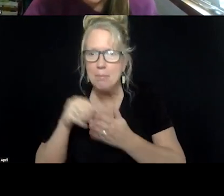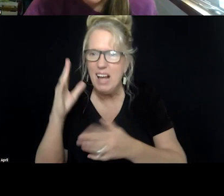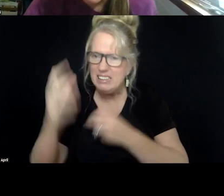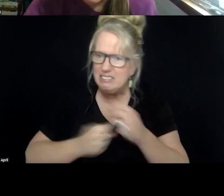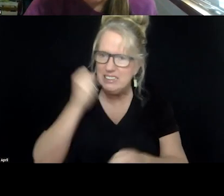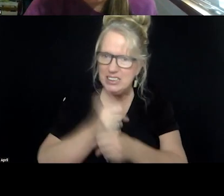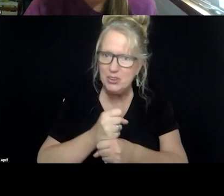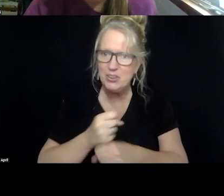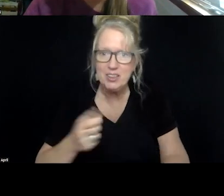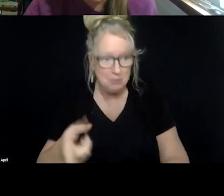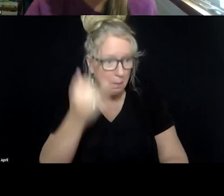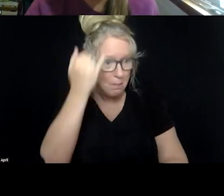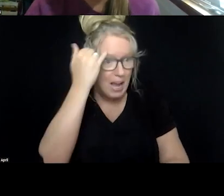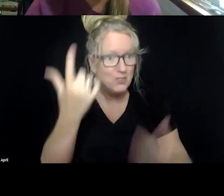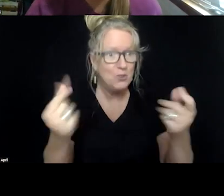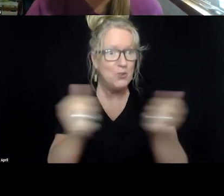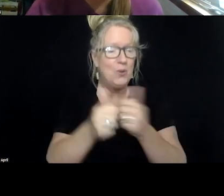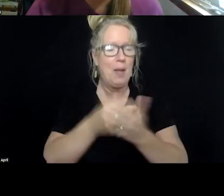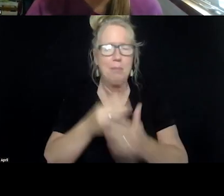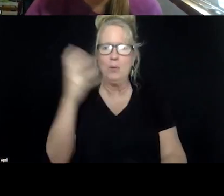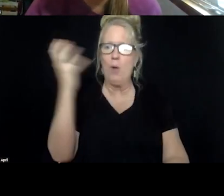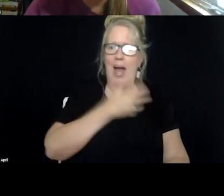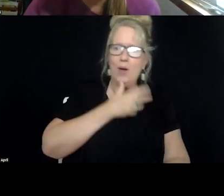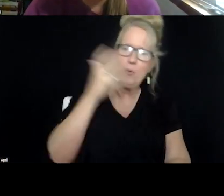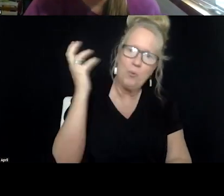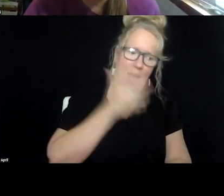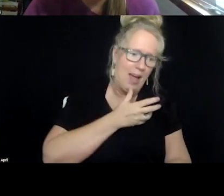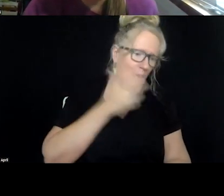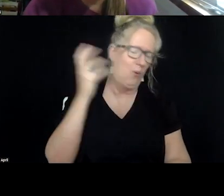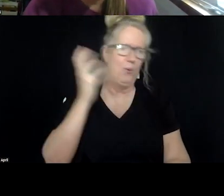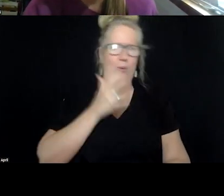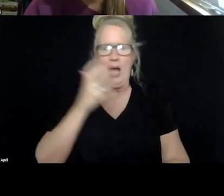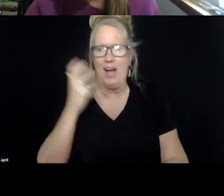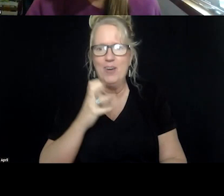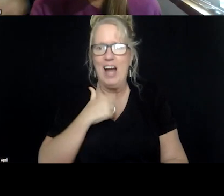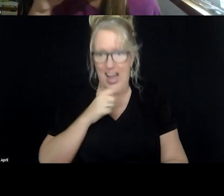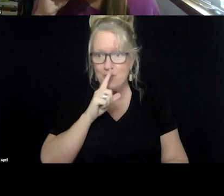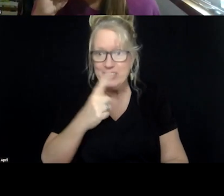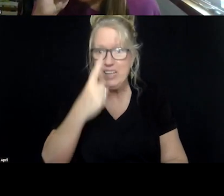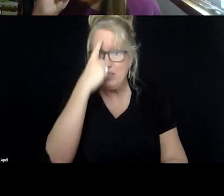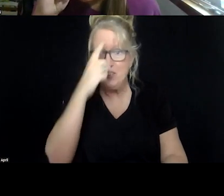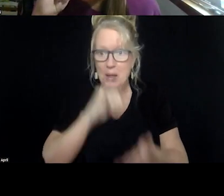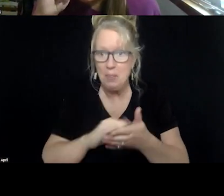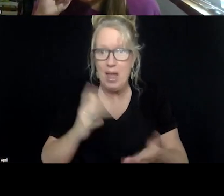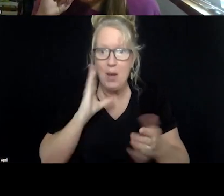THINK OF WHAT WE CAN DO WITH THAT MONEY. WOW, I WAS DEFINITELY THINKING THAT WOULD BE IDEAL, BUT I DID